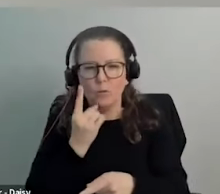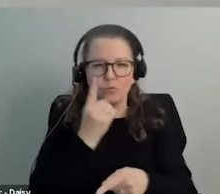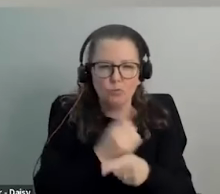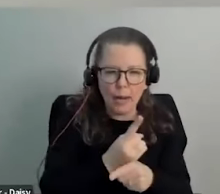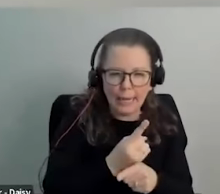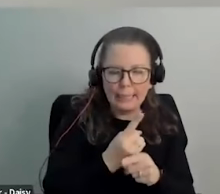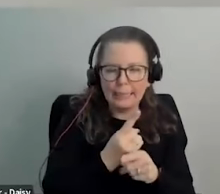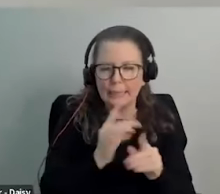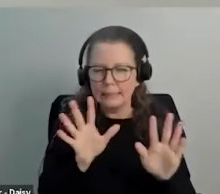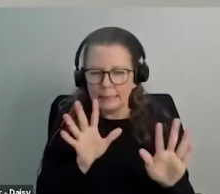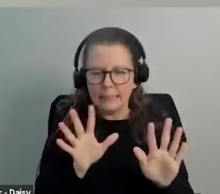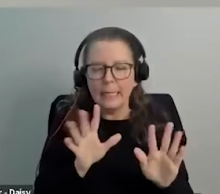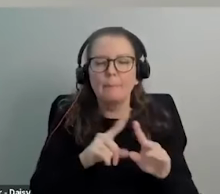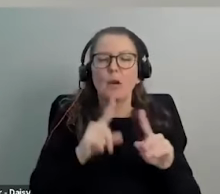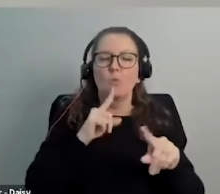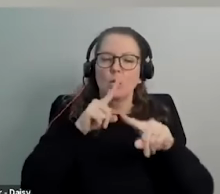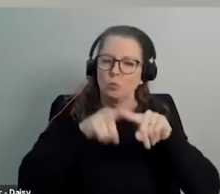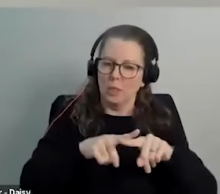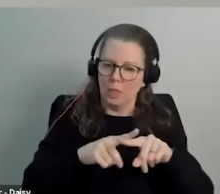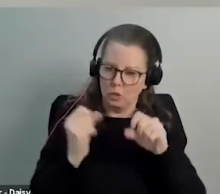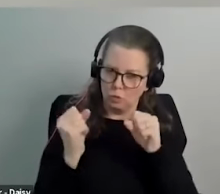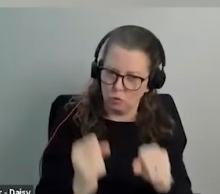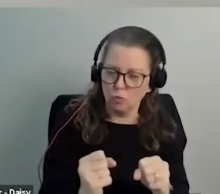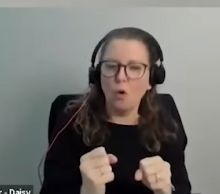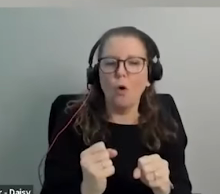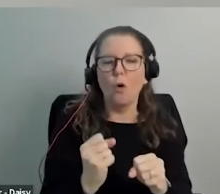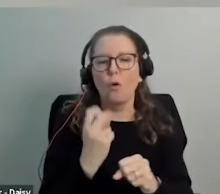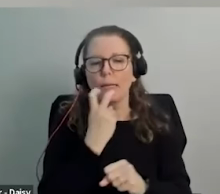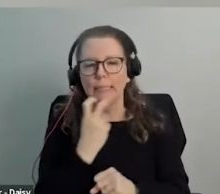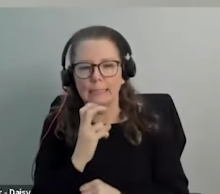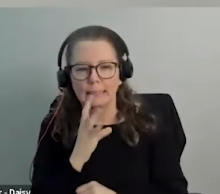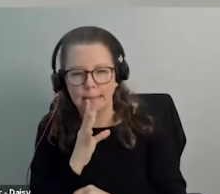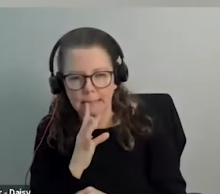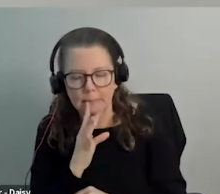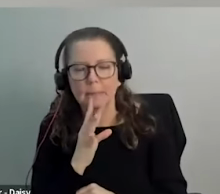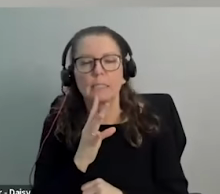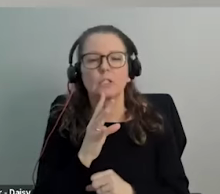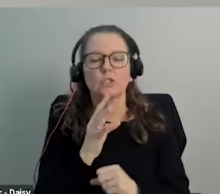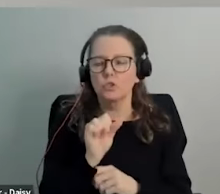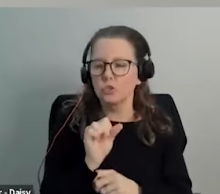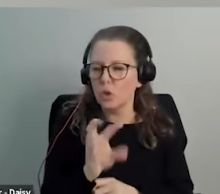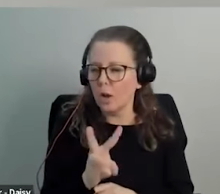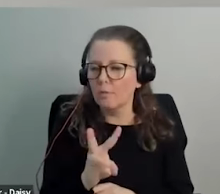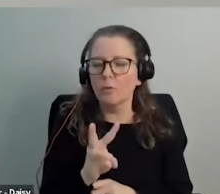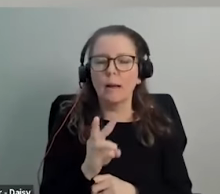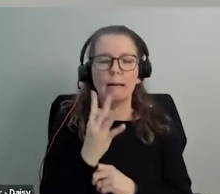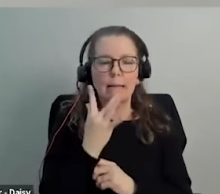I heavily rely on text-to-speech software and magnification and color inversion, things like that.